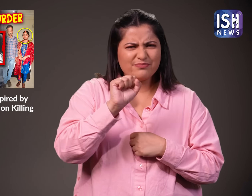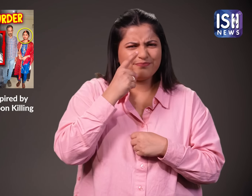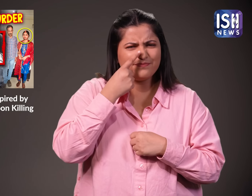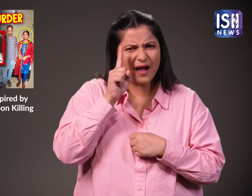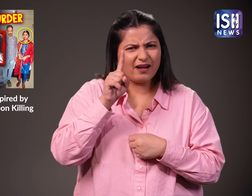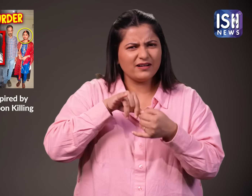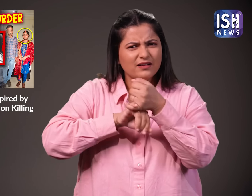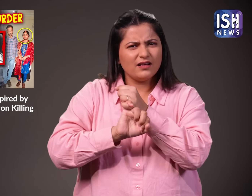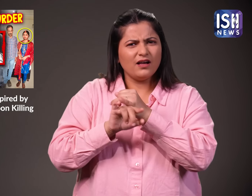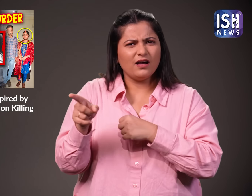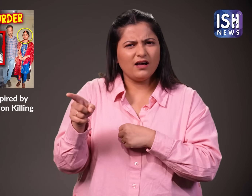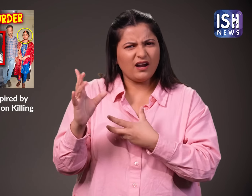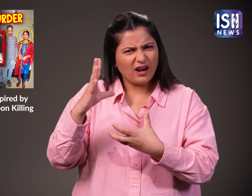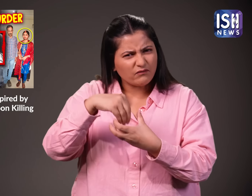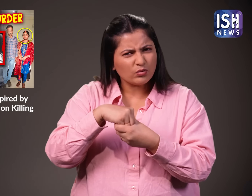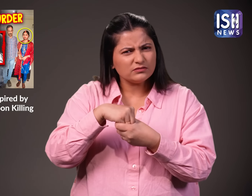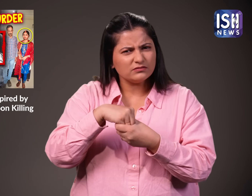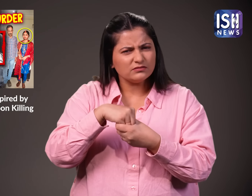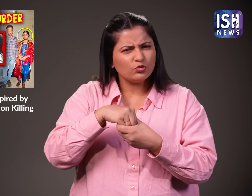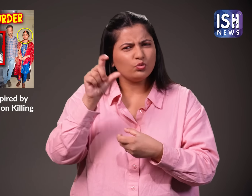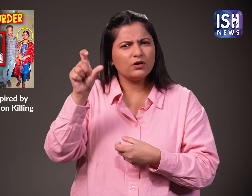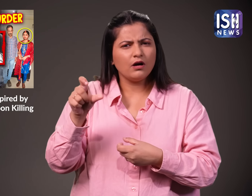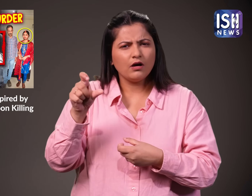How was her mother, Sujata involved?